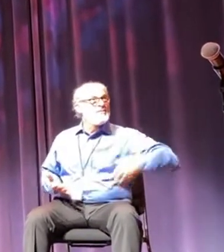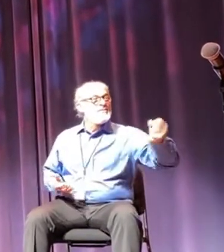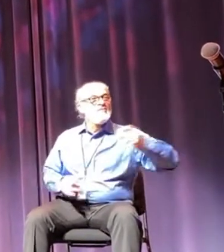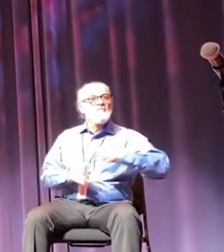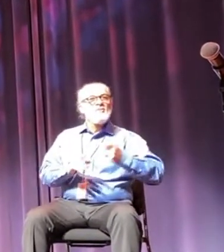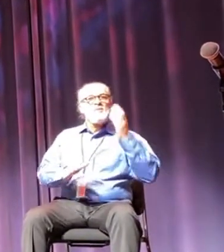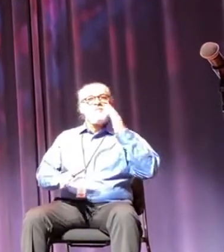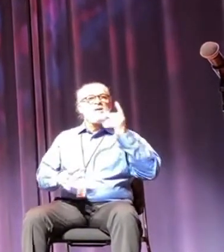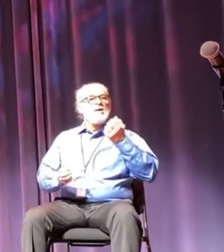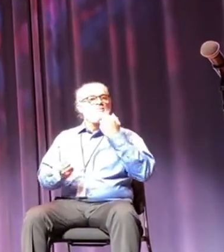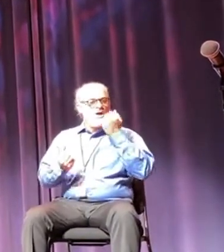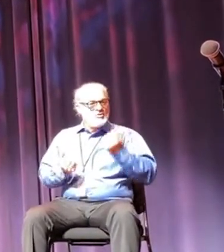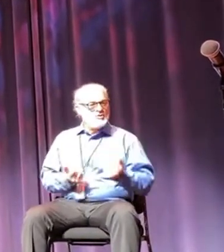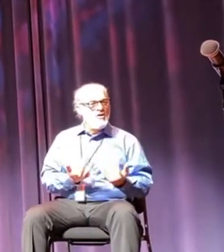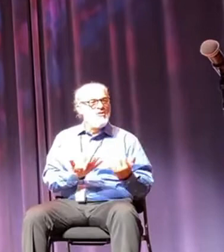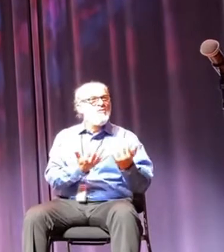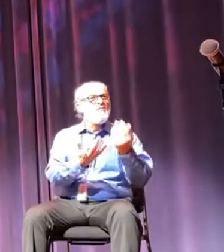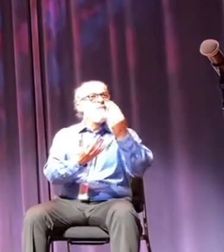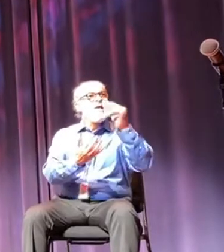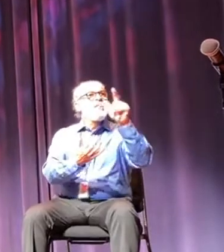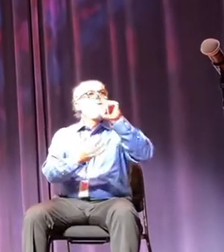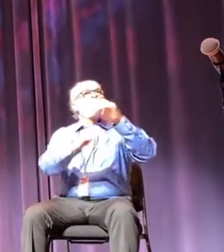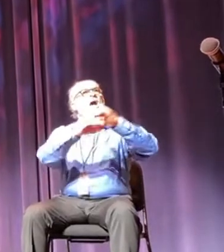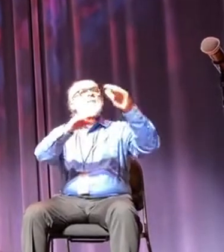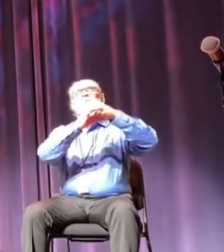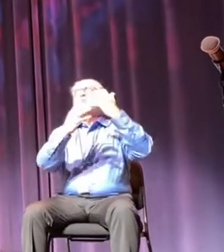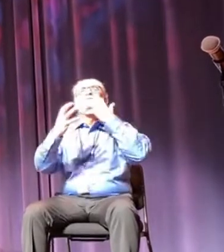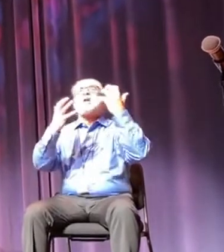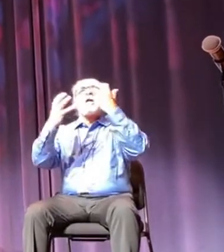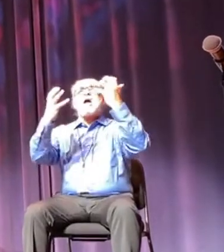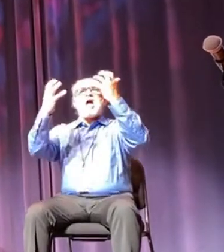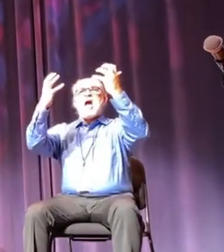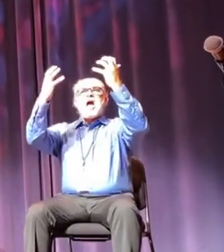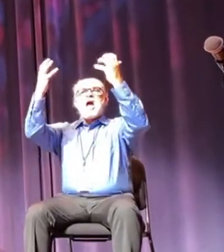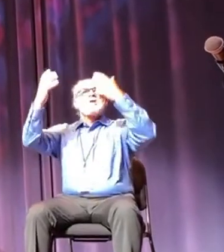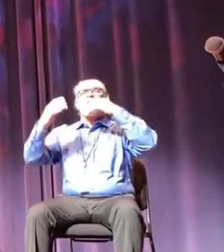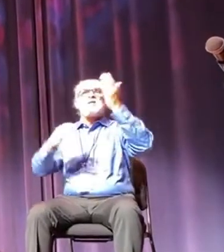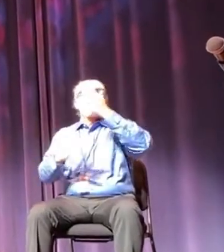to scorched straw hilltop, screeched so loud, they knew death was never because of mother.